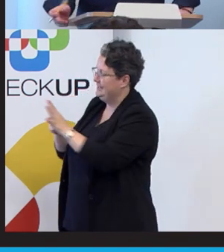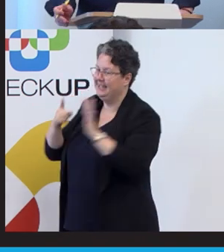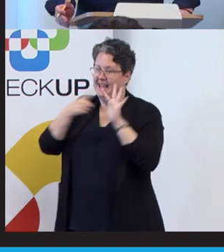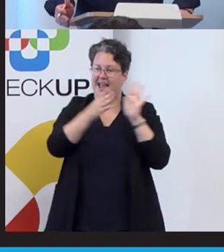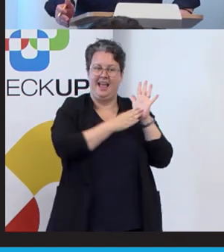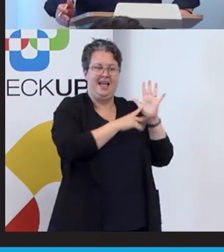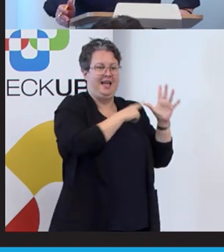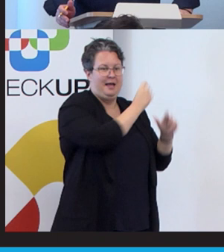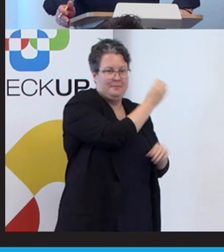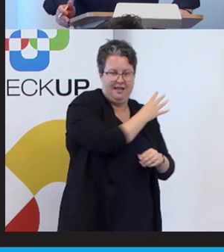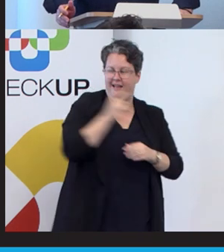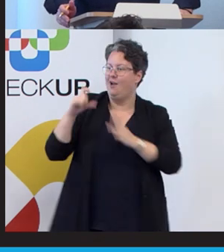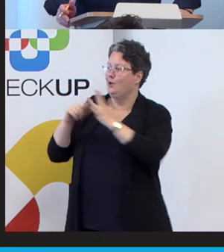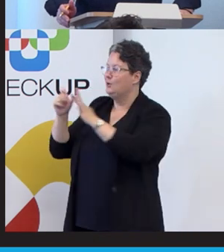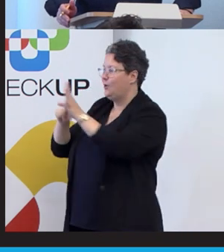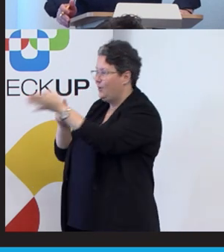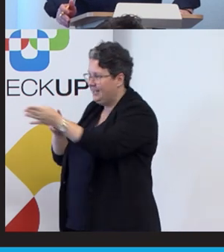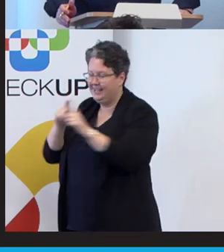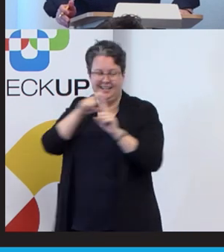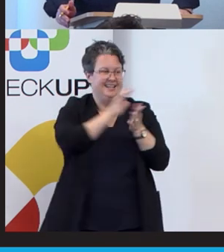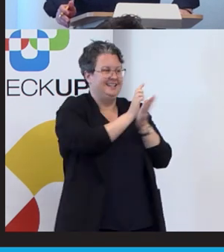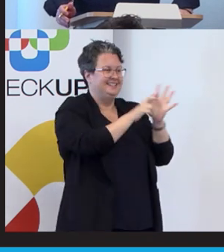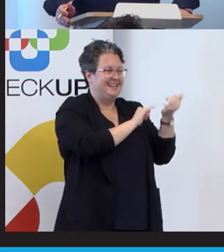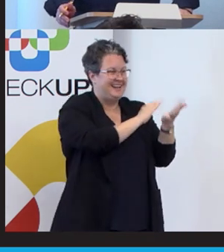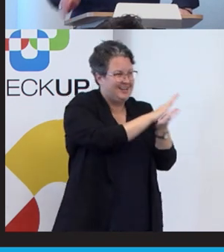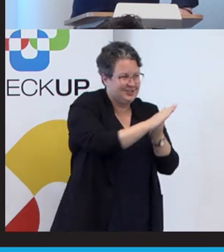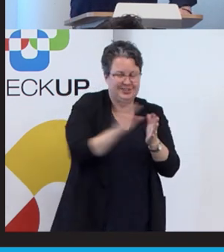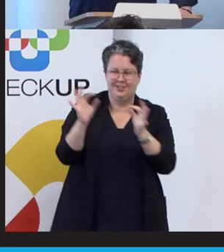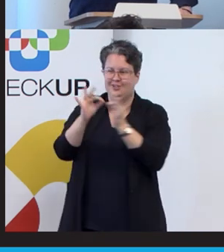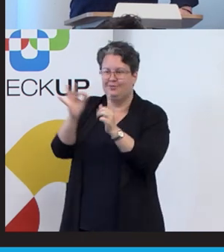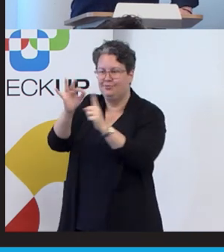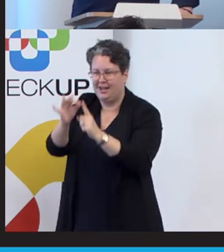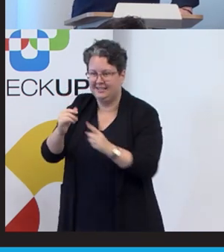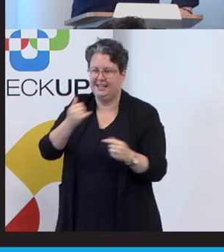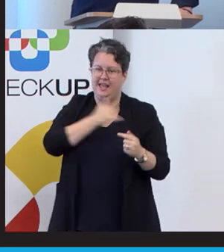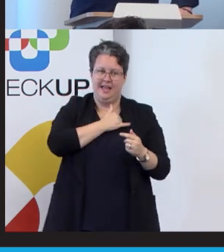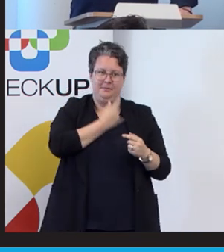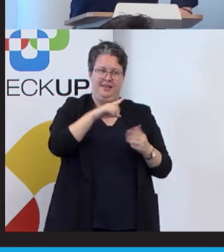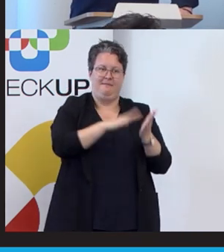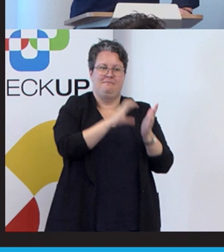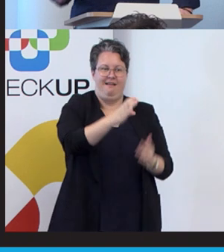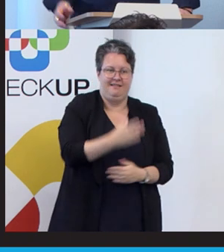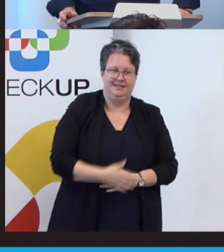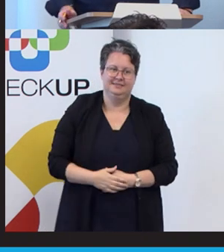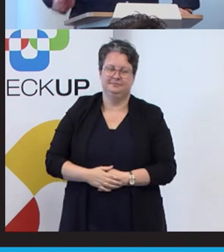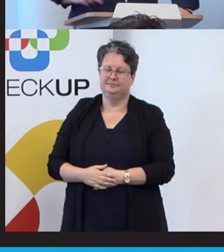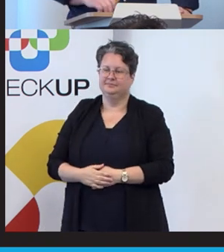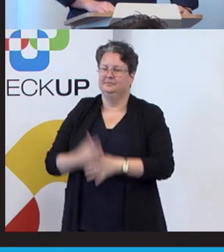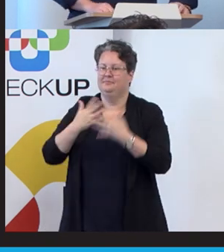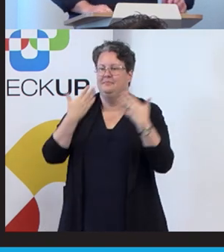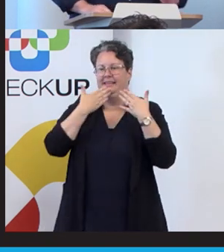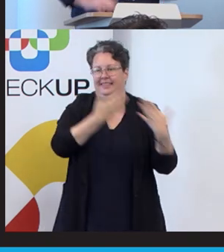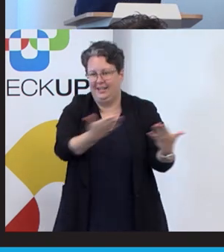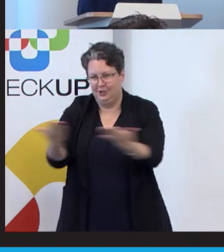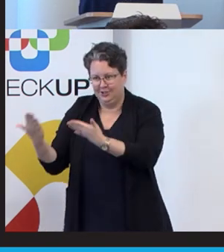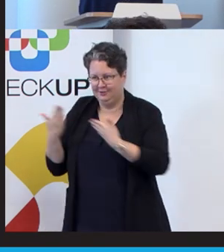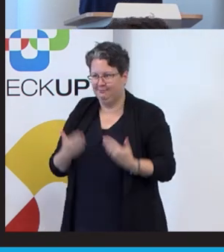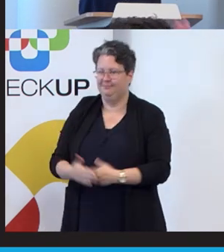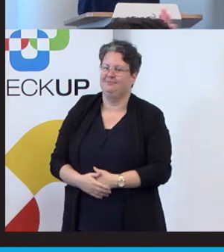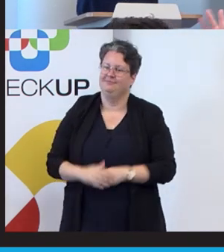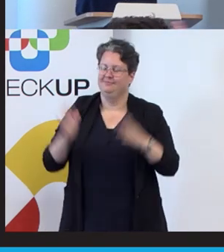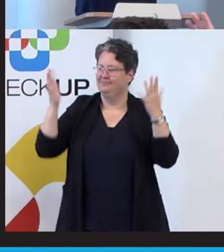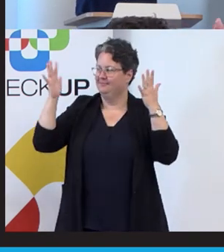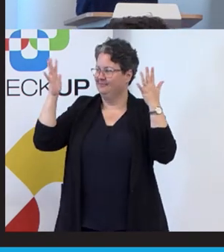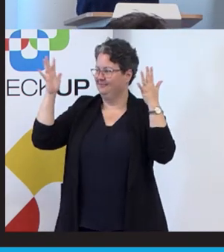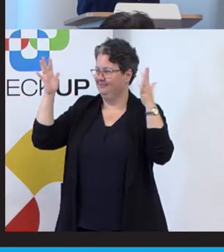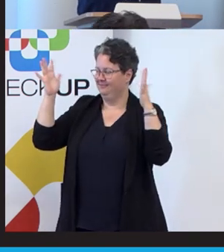to Cody, to Dennis, to Brant and, to Amy and Mark. A big thank you.